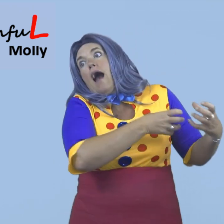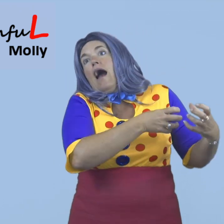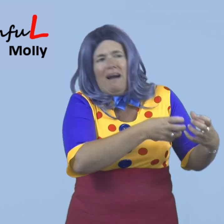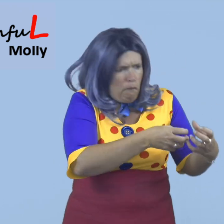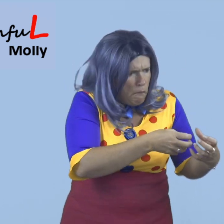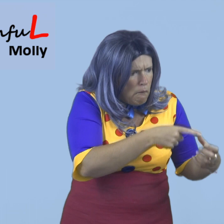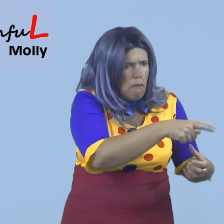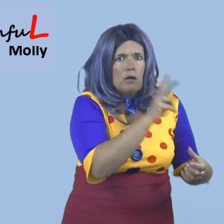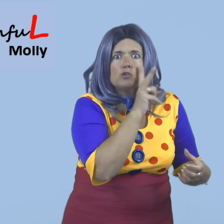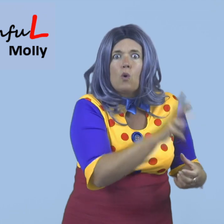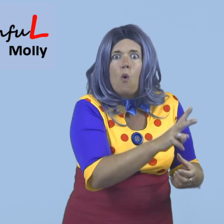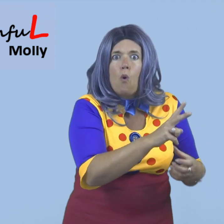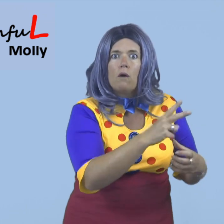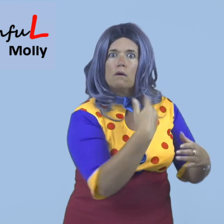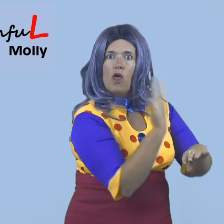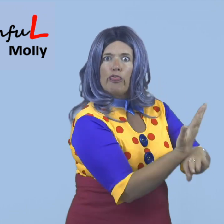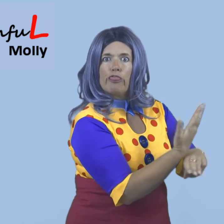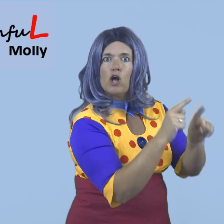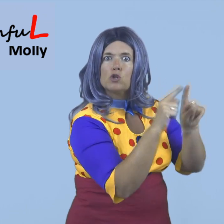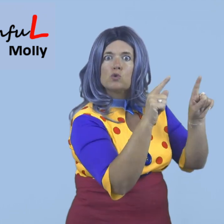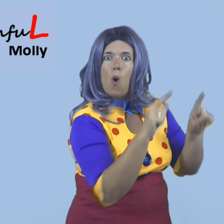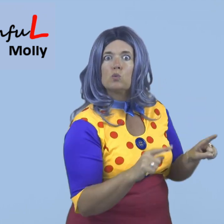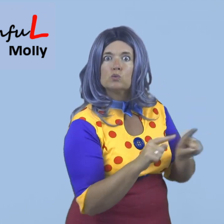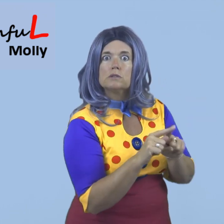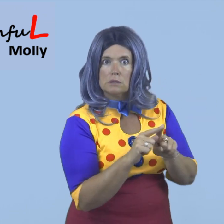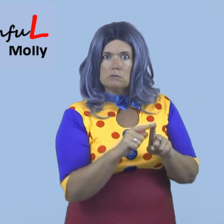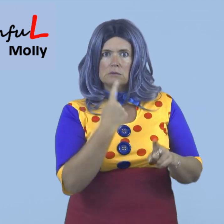picked up the empty bottles, but one had a note in it.